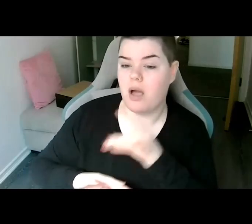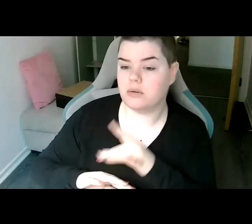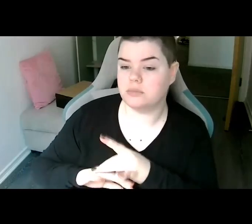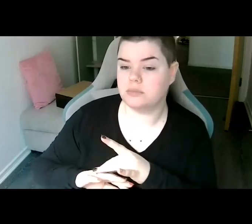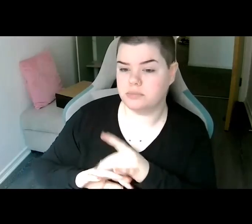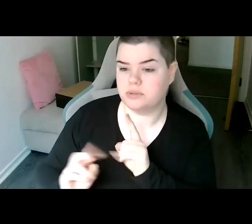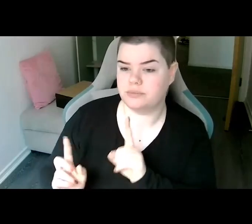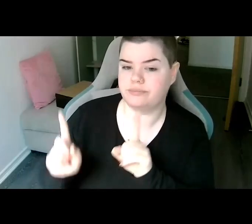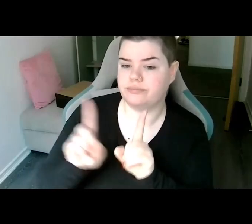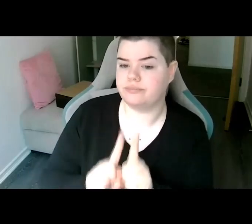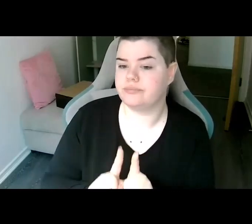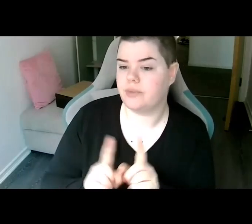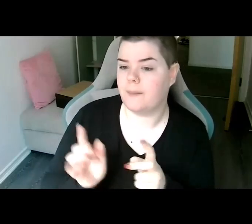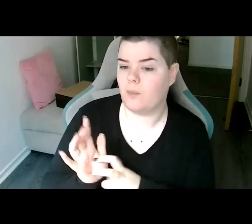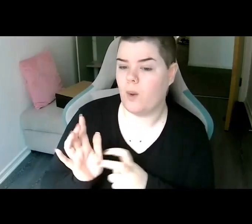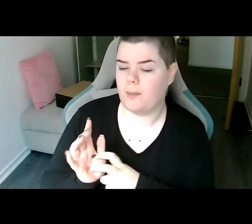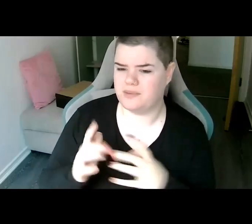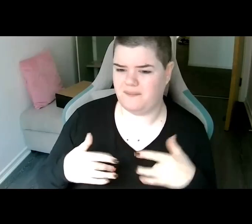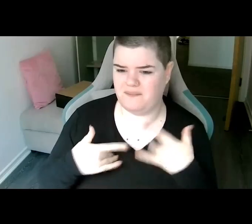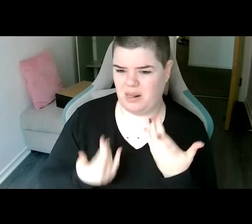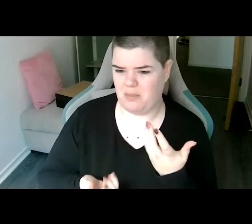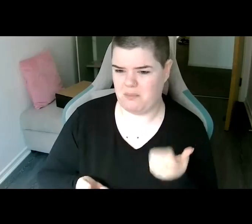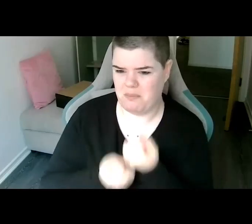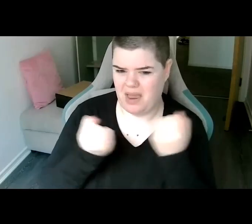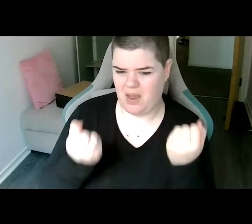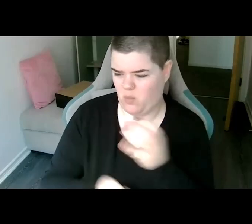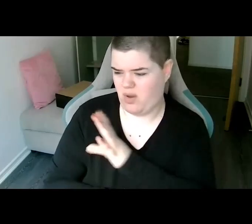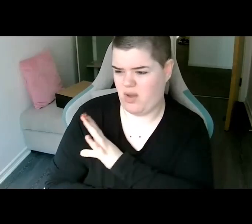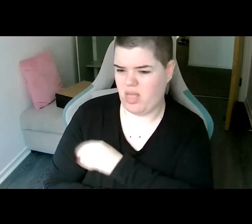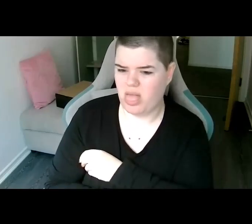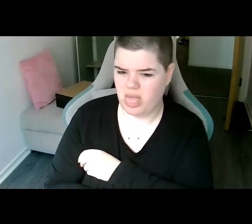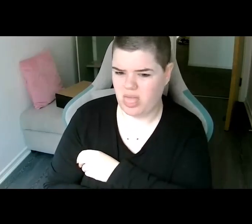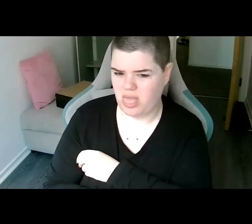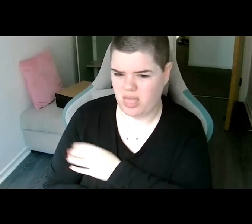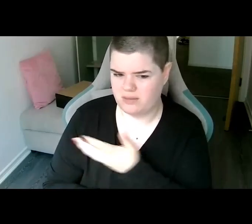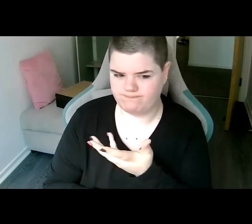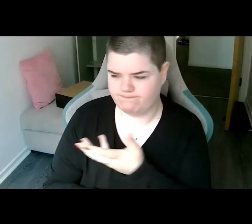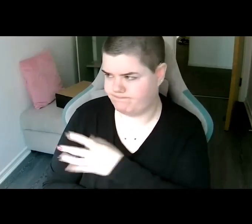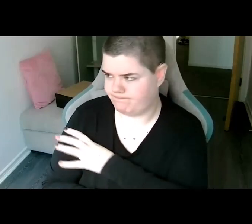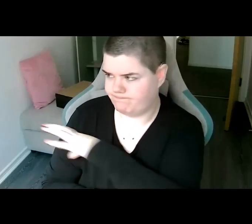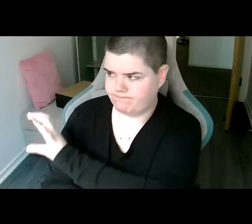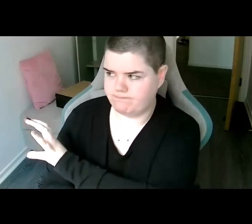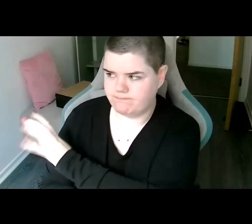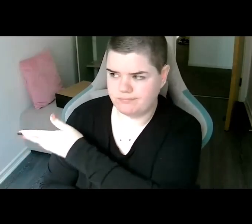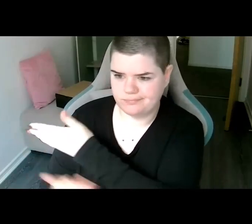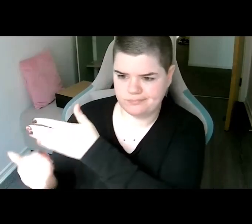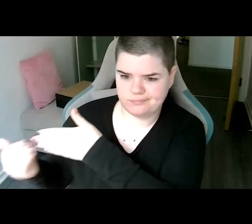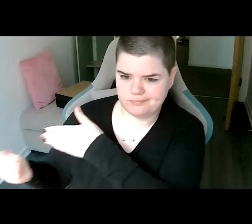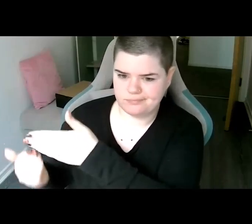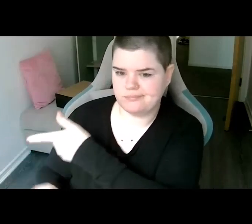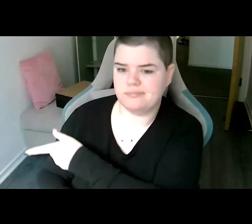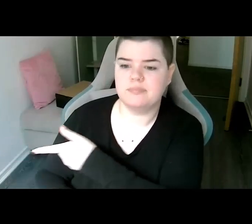Another woman here talks about having to take her husband and relying on her husband, which is very disempowering, and also